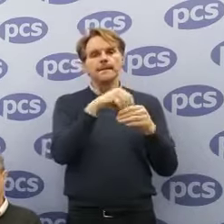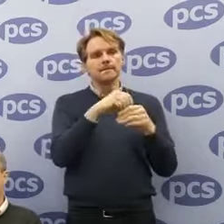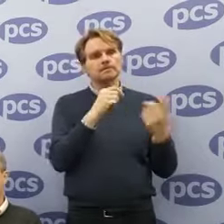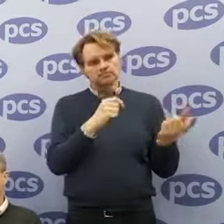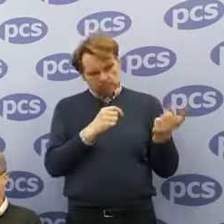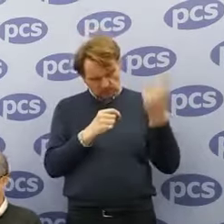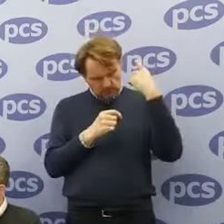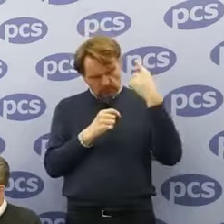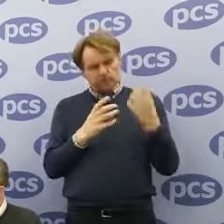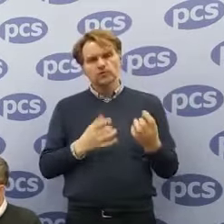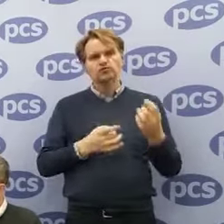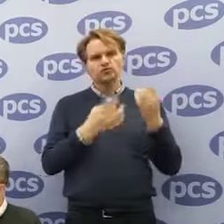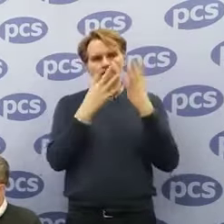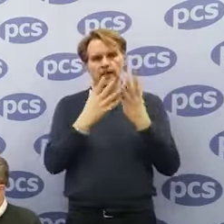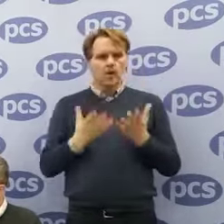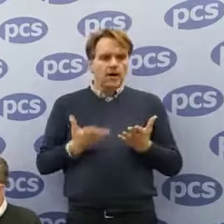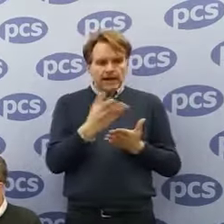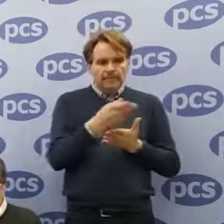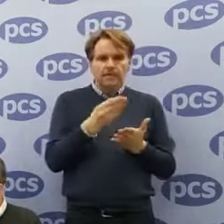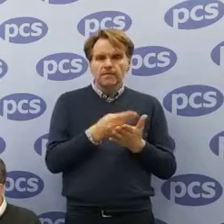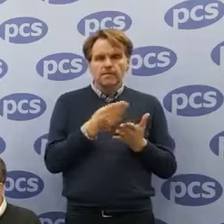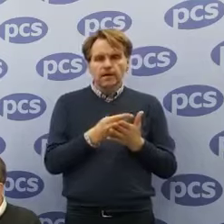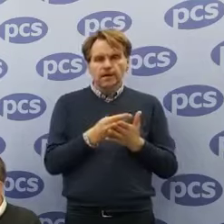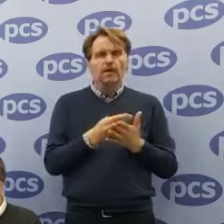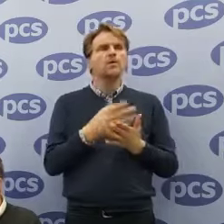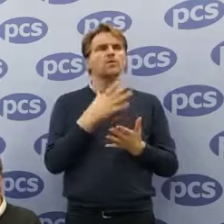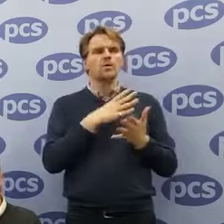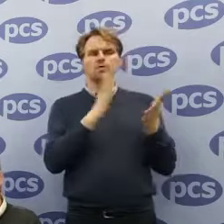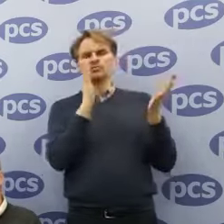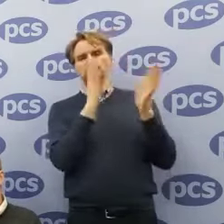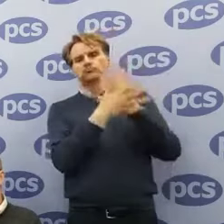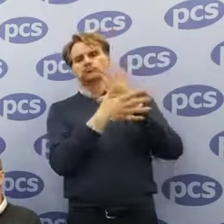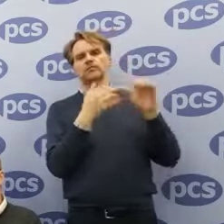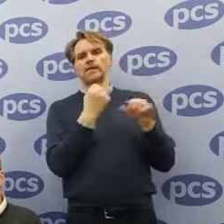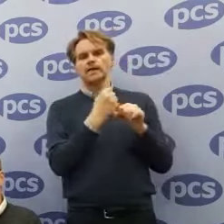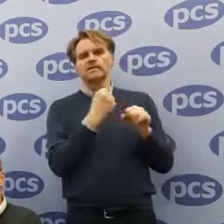and ask them to stay out to cause as much disruption as possible. Now the